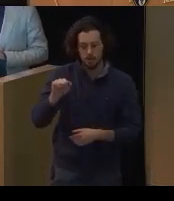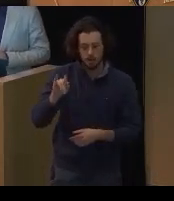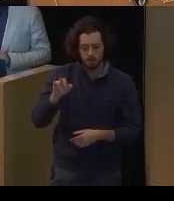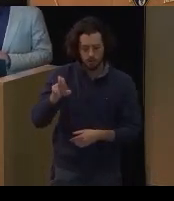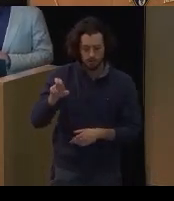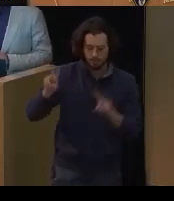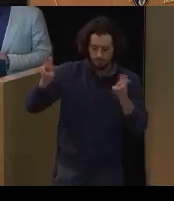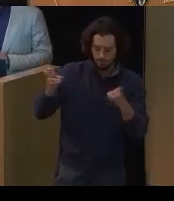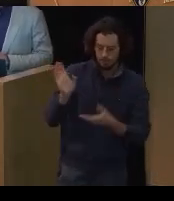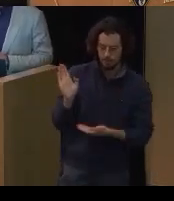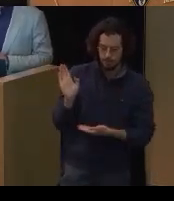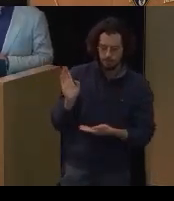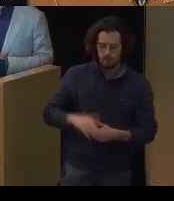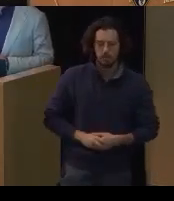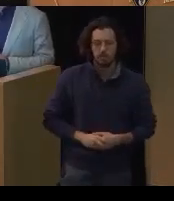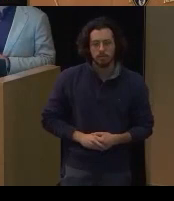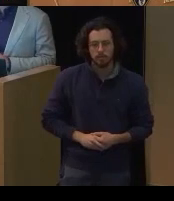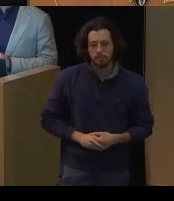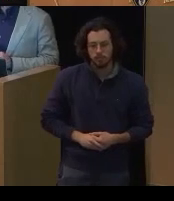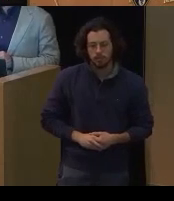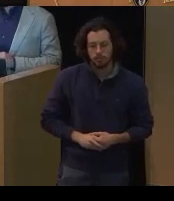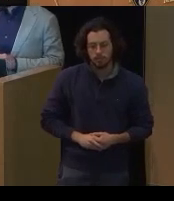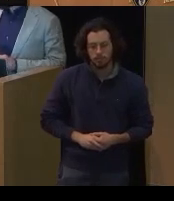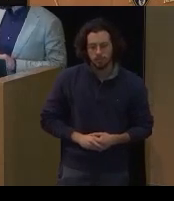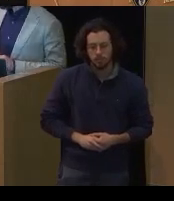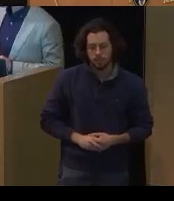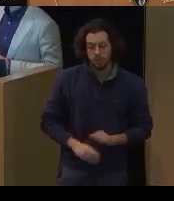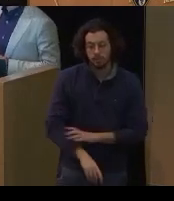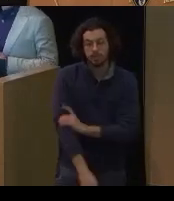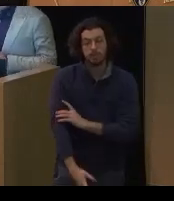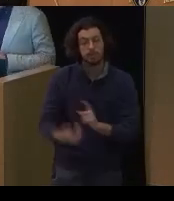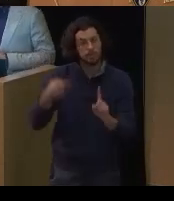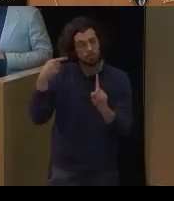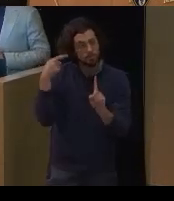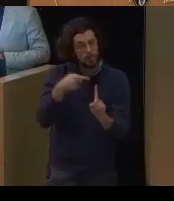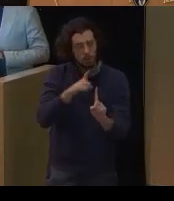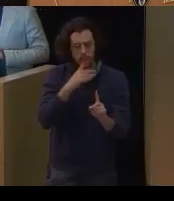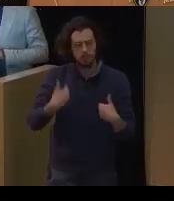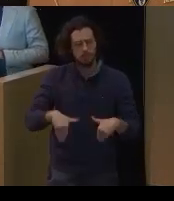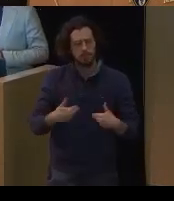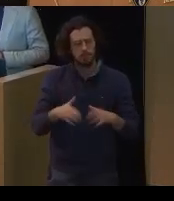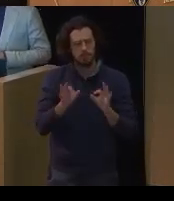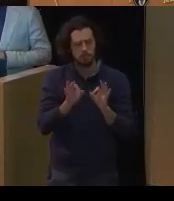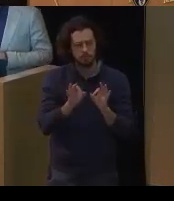arguably the worst disease affecting mankind now this is a really incredible statement to make